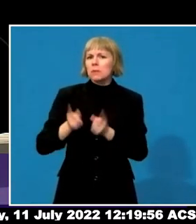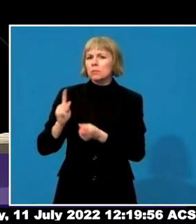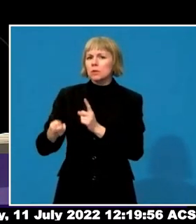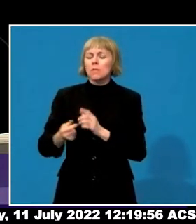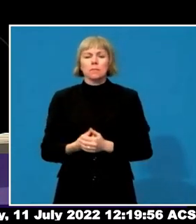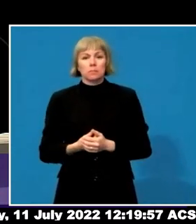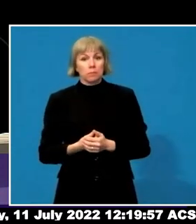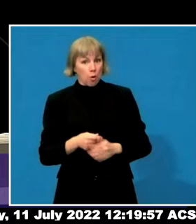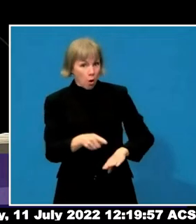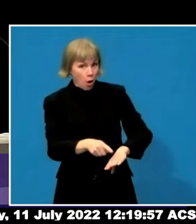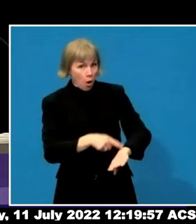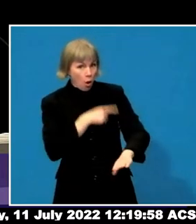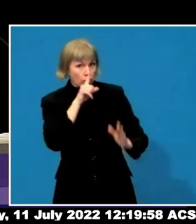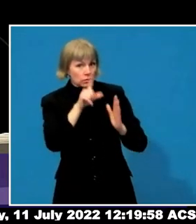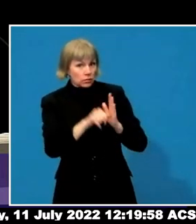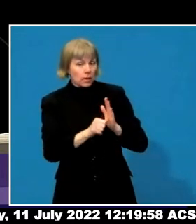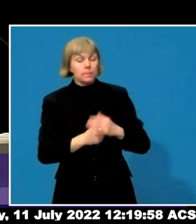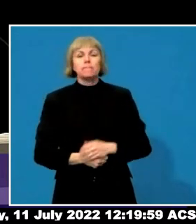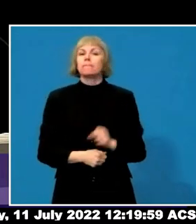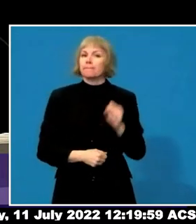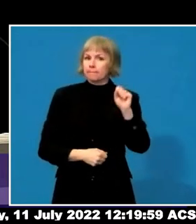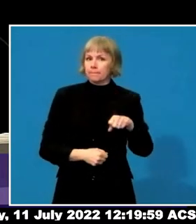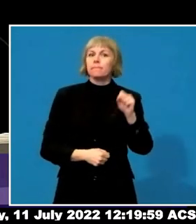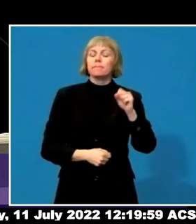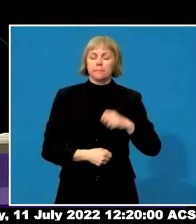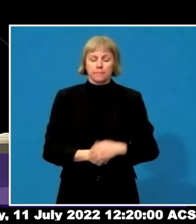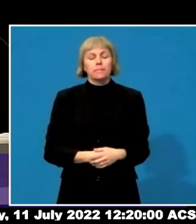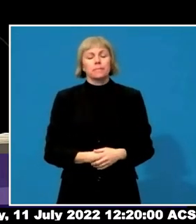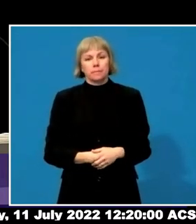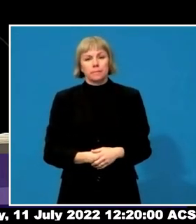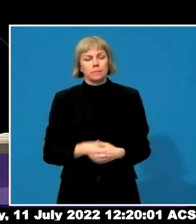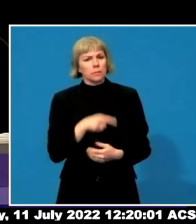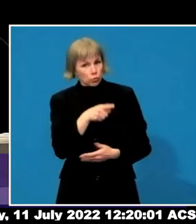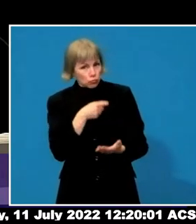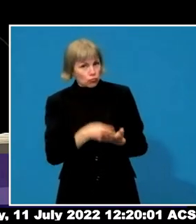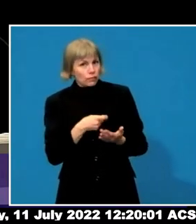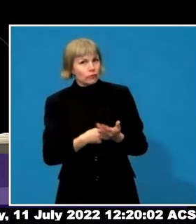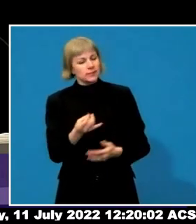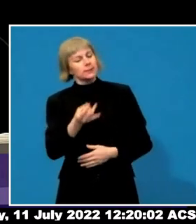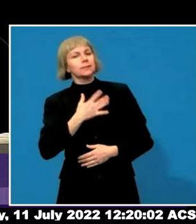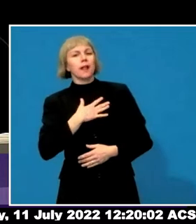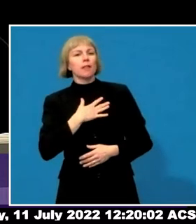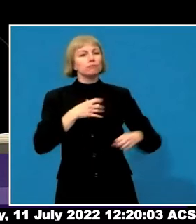Yeah. MS TARRAGO: So, you prefer to have independence where you can go on the